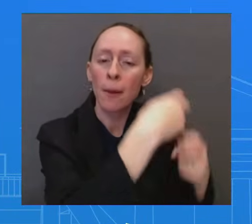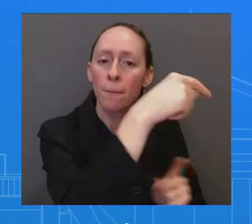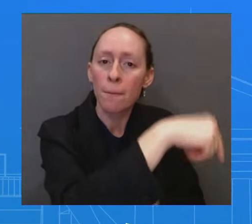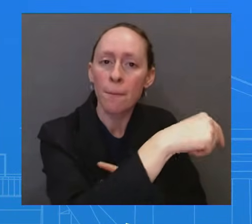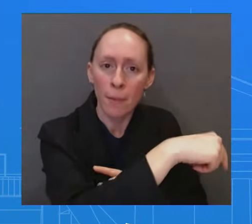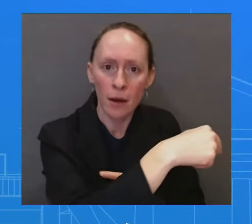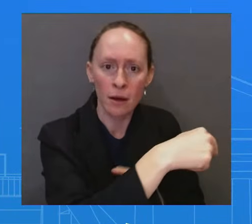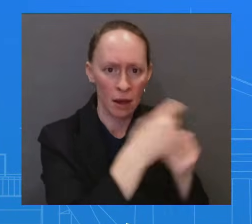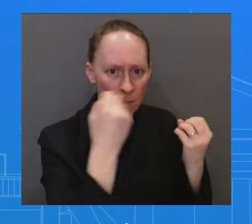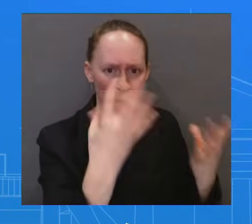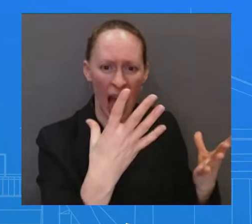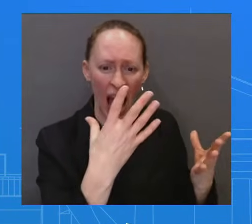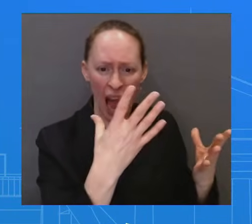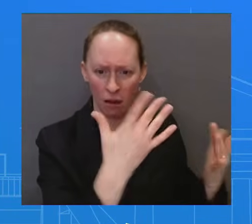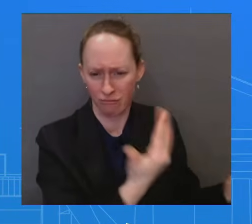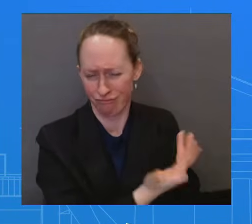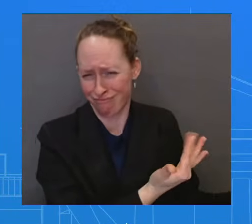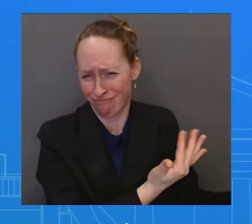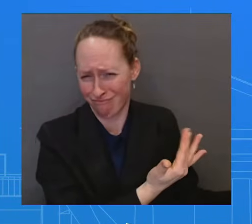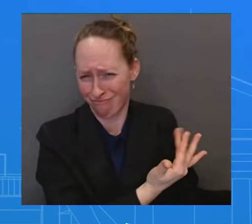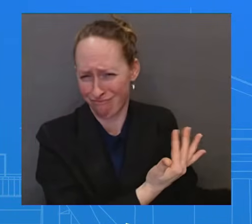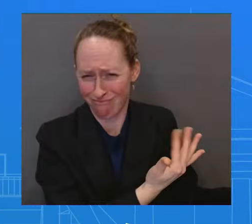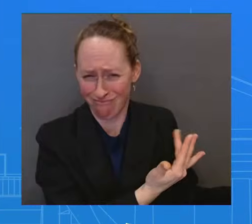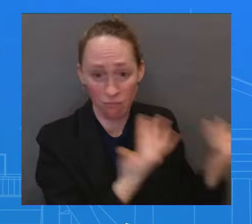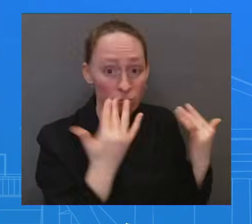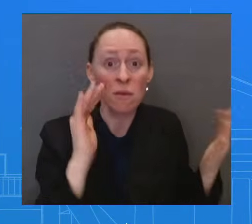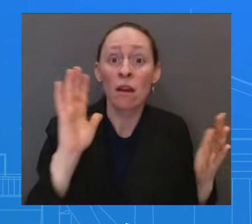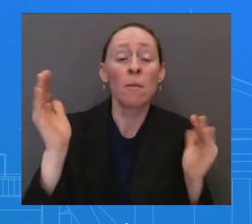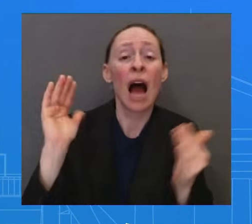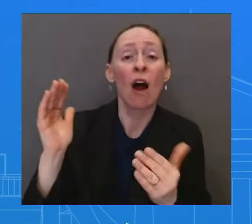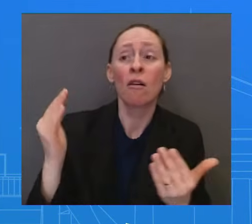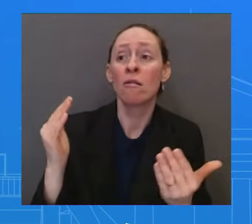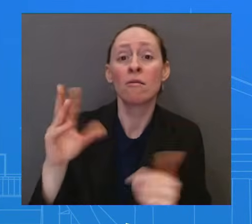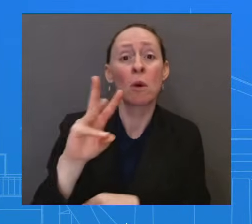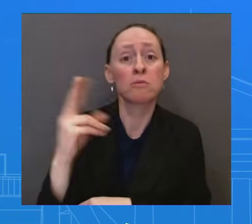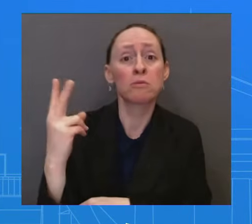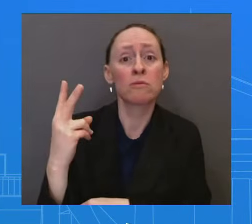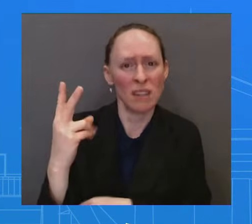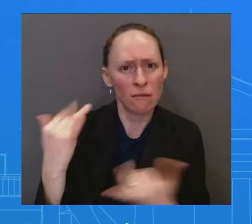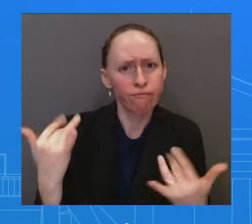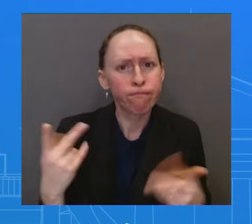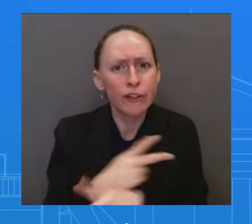dealing with instability -- political and -- and domestic instability in the region.